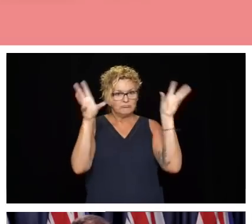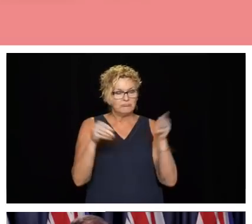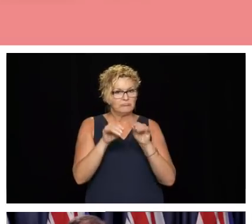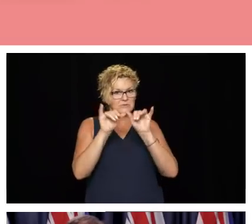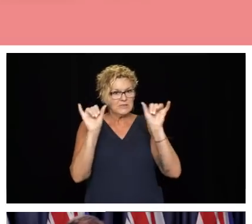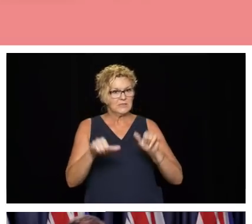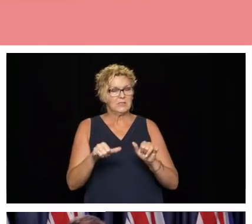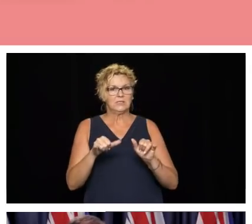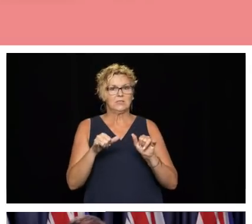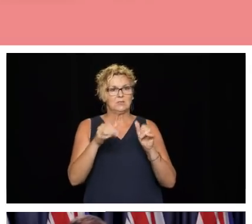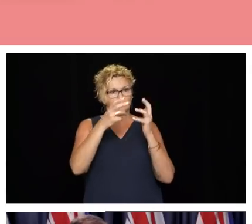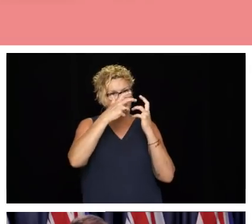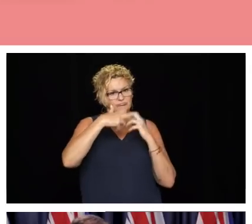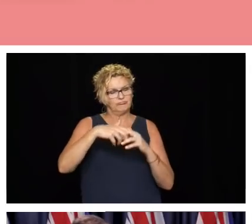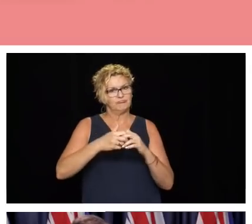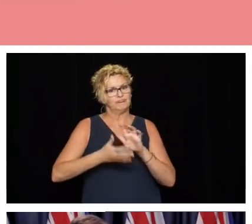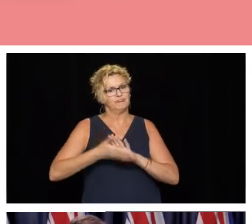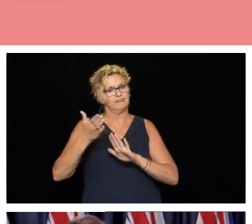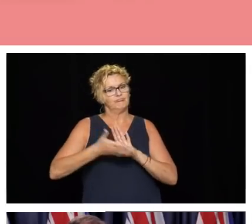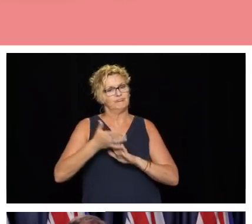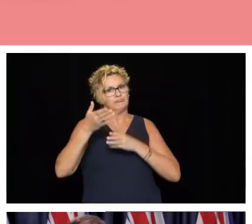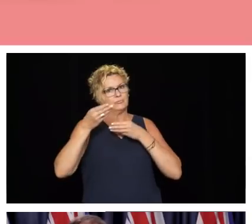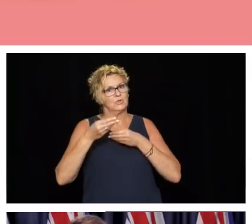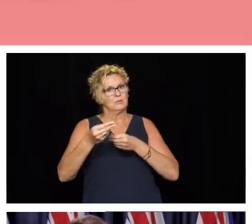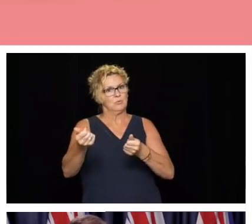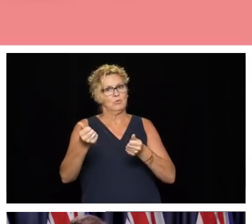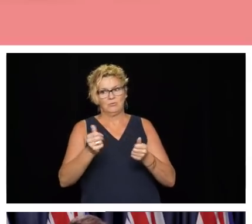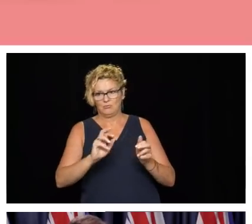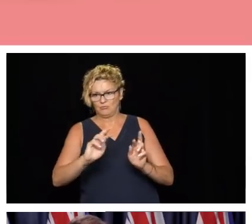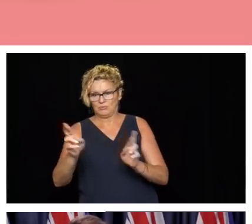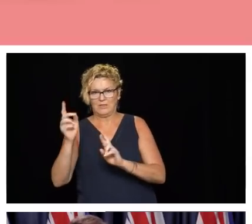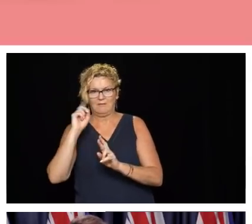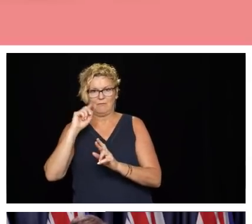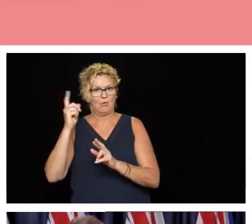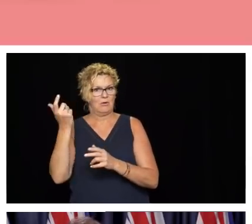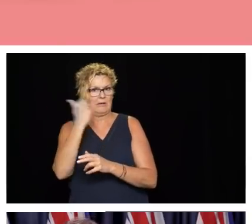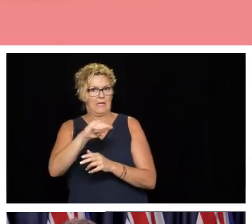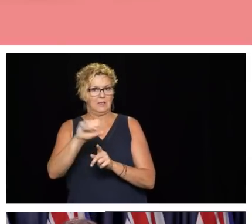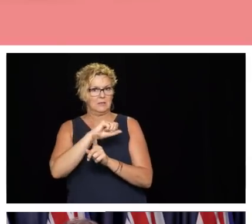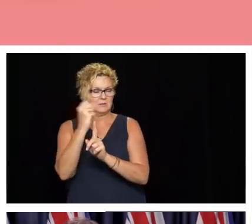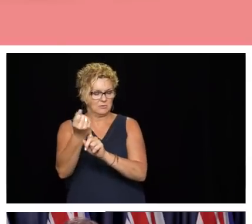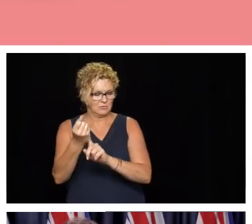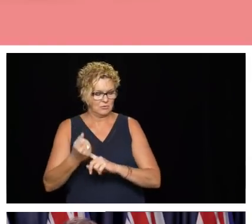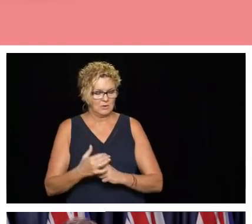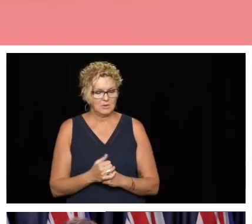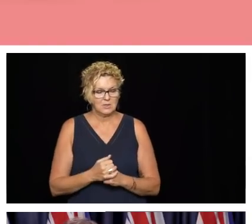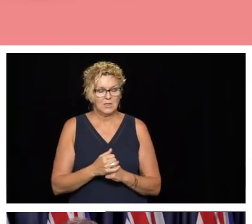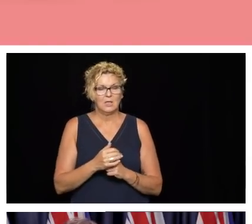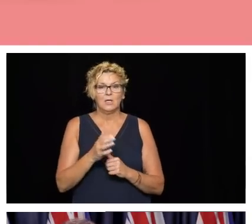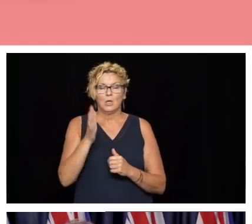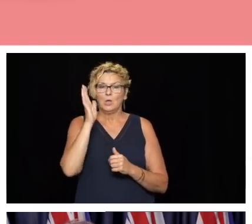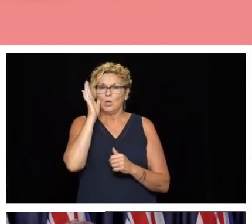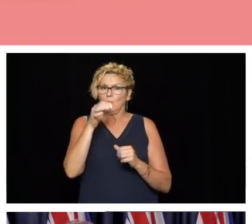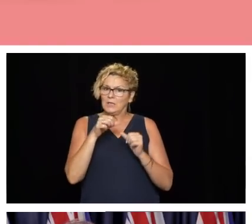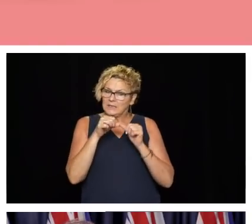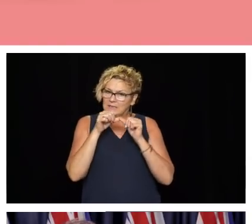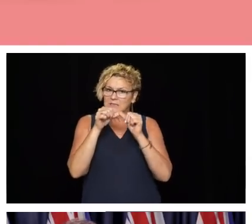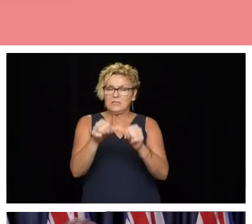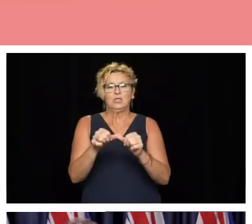The plan surge capacity in place will be less likely we will need to reduce access to services and this is the plan to learn and to